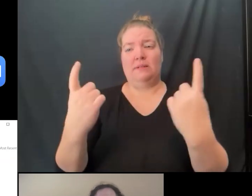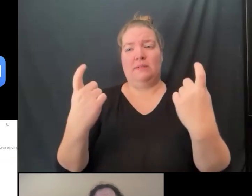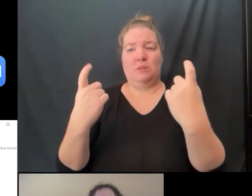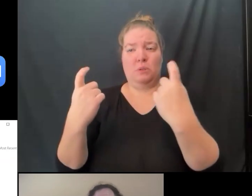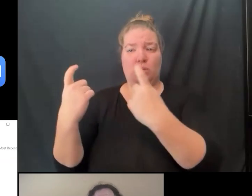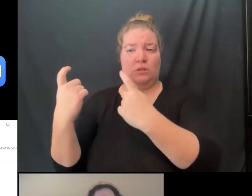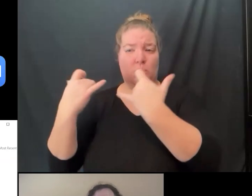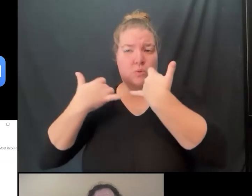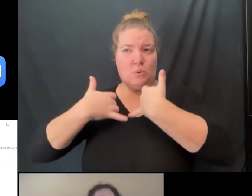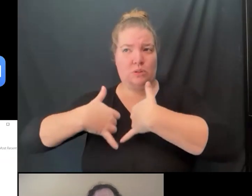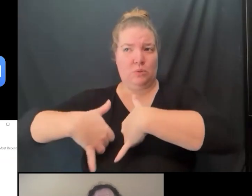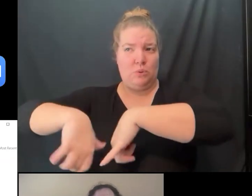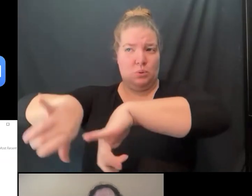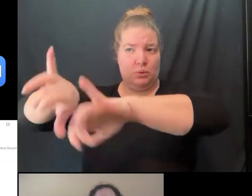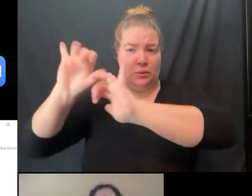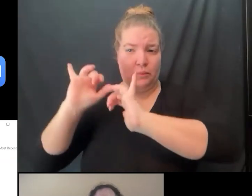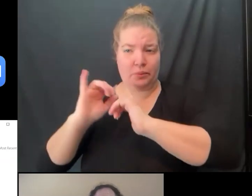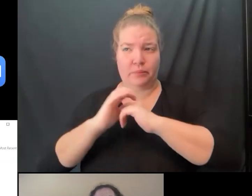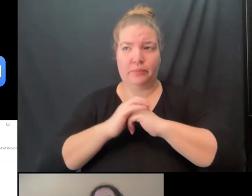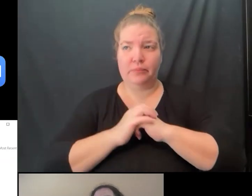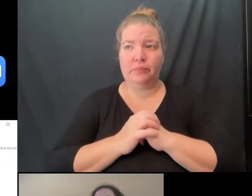if you have something to share, and we'll probably